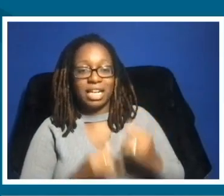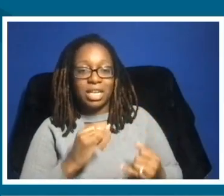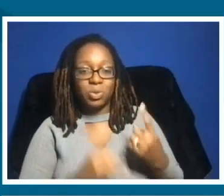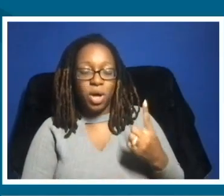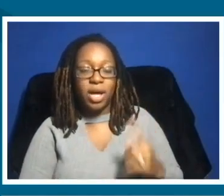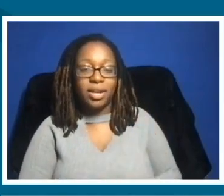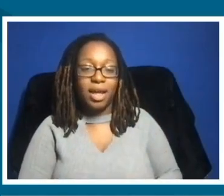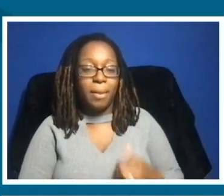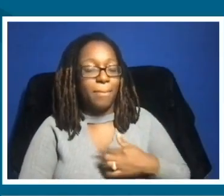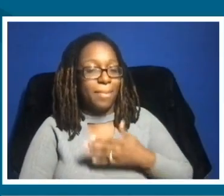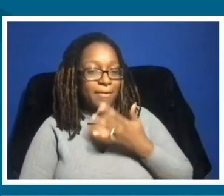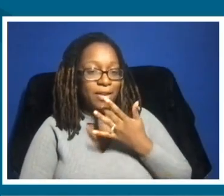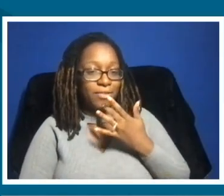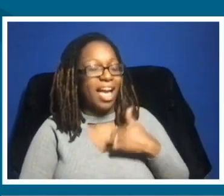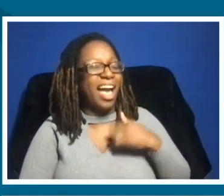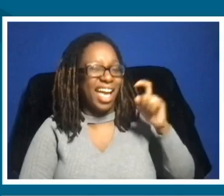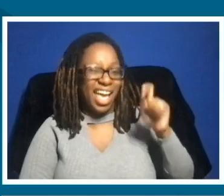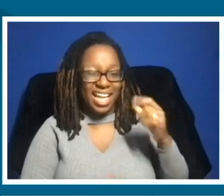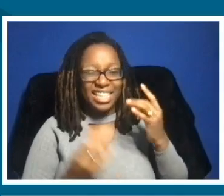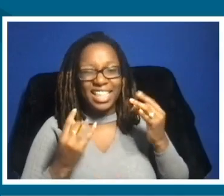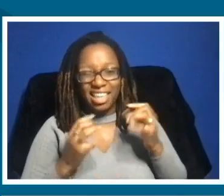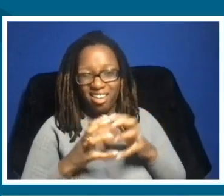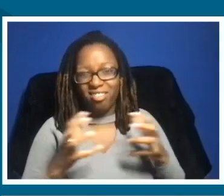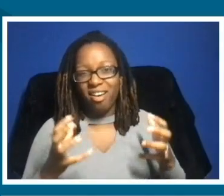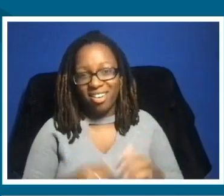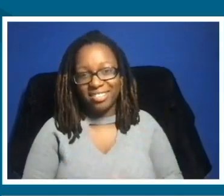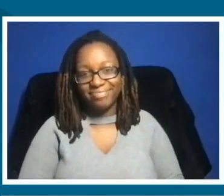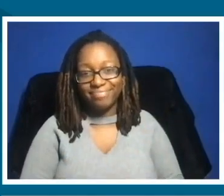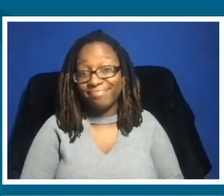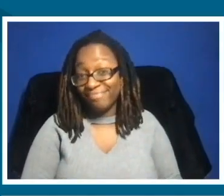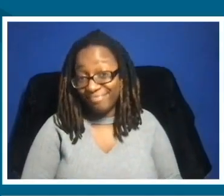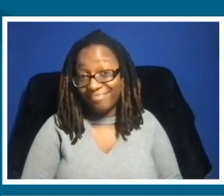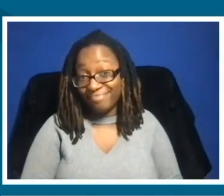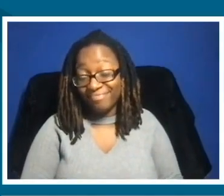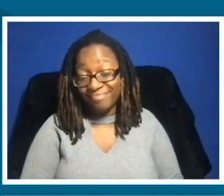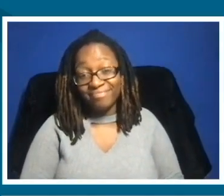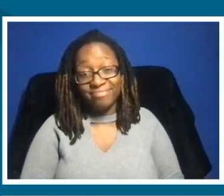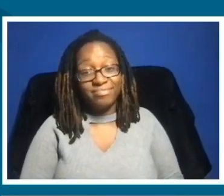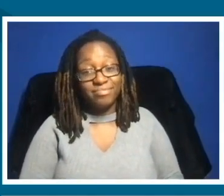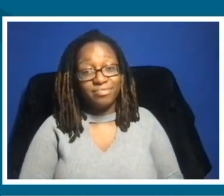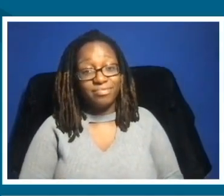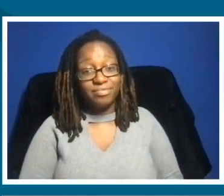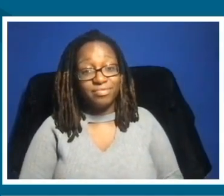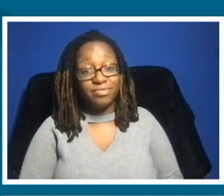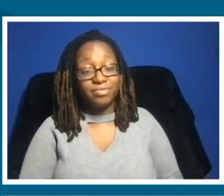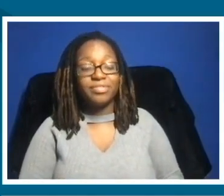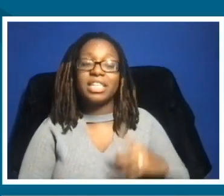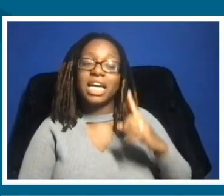i had to think a lot because because it's i think that we